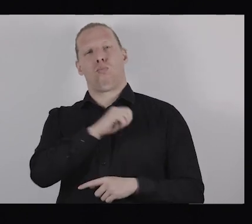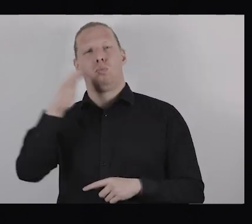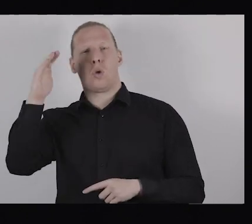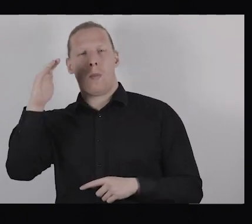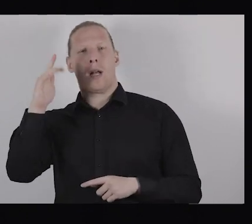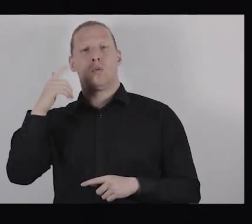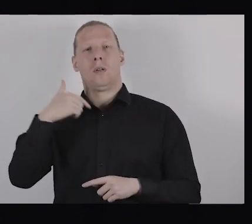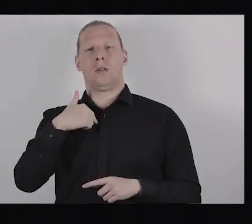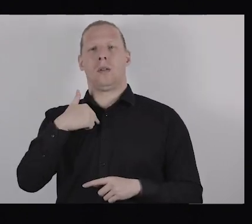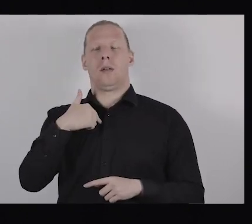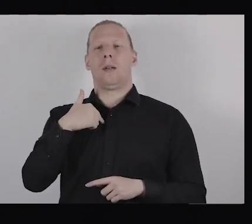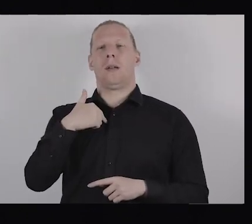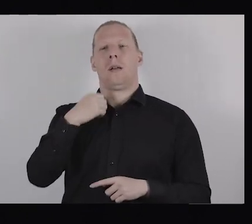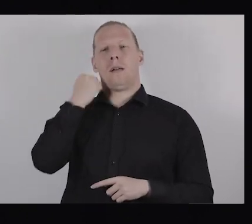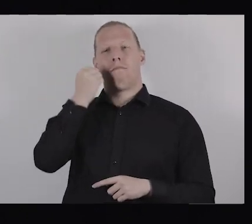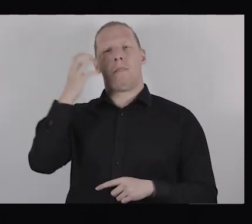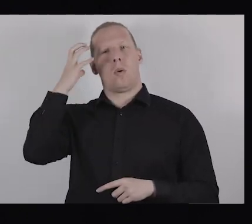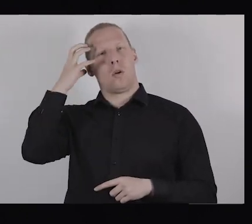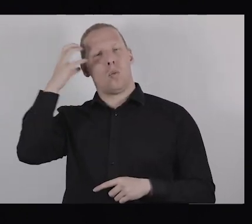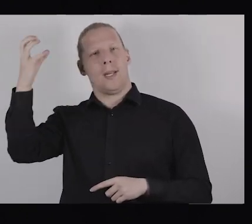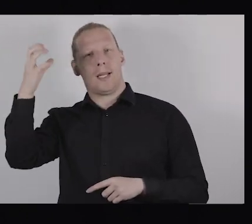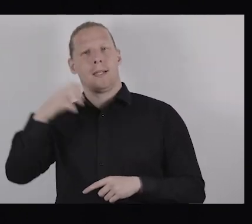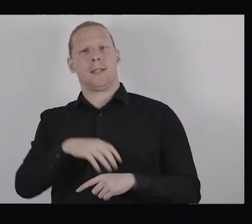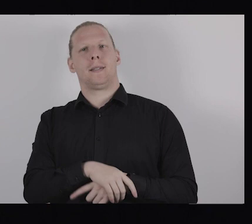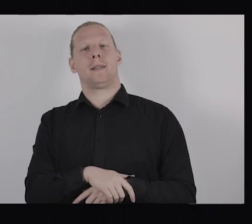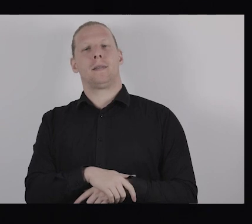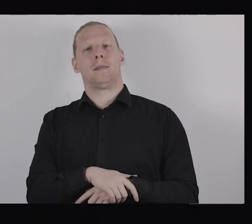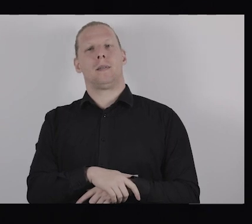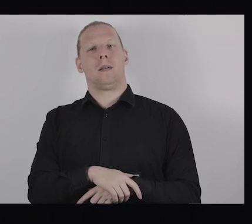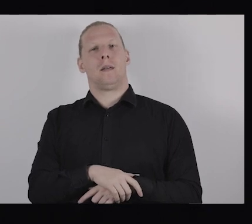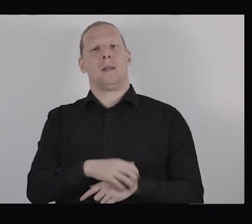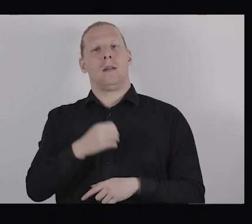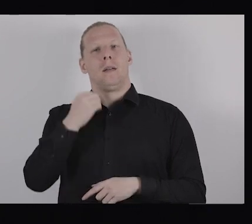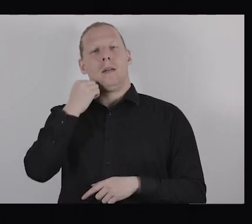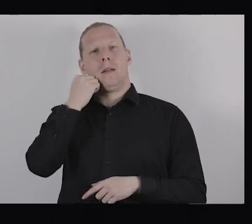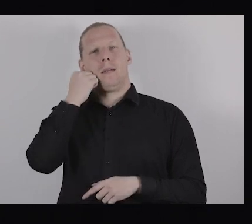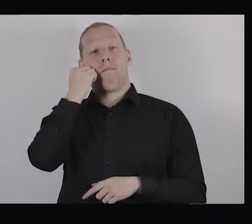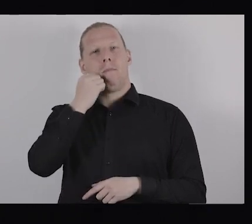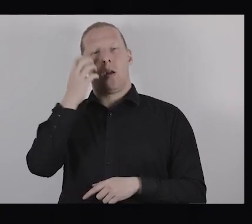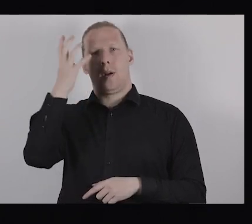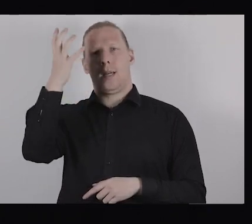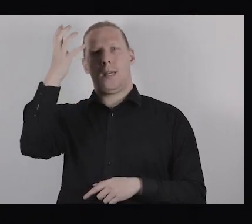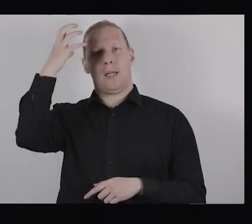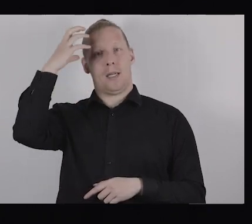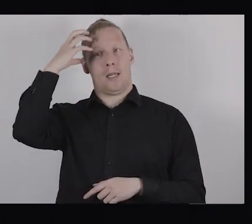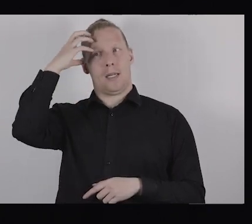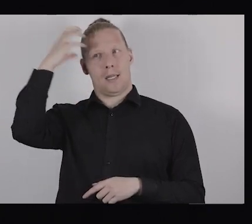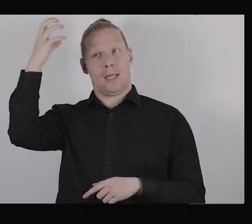I acknowledge my elders... Te Arikinui Te Atairangikaahu and the Māori king, Tūheitia.